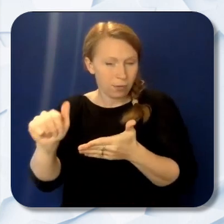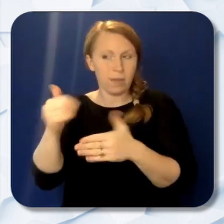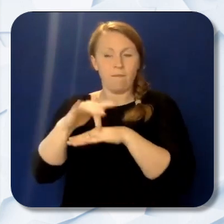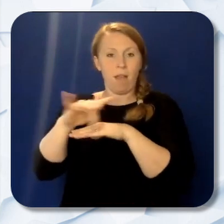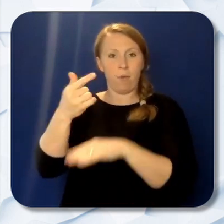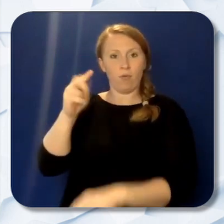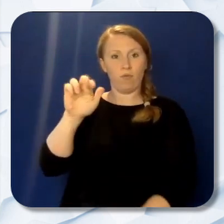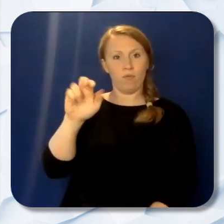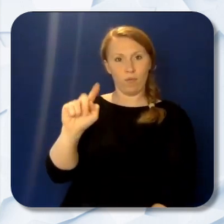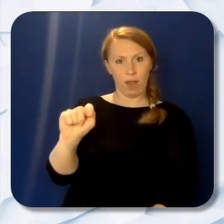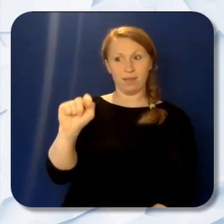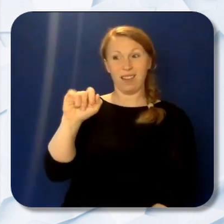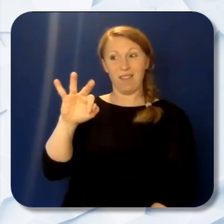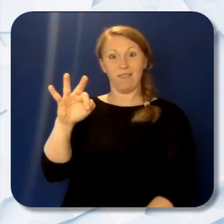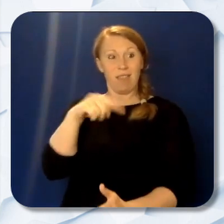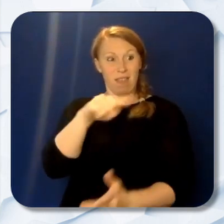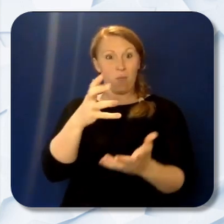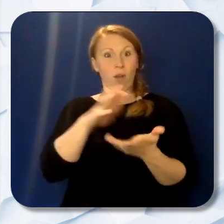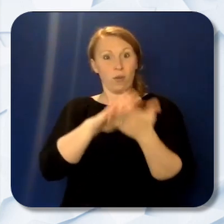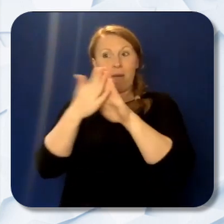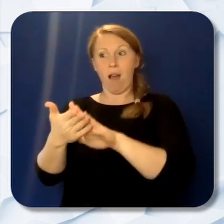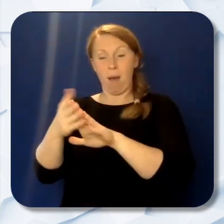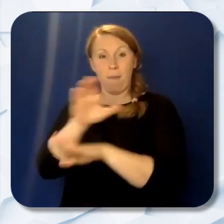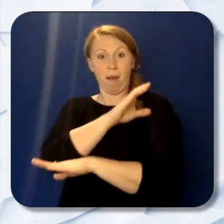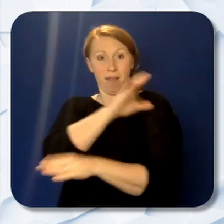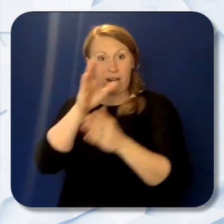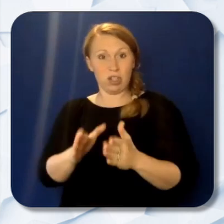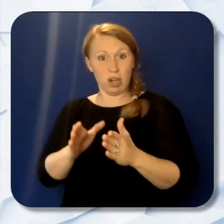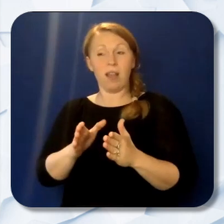health clinicians and work in our schools and commit to at least two years in schools. Um! The